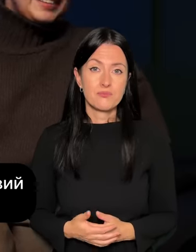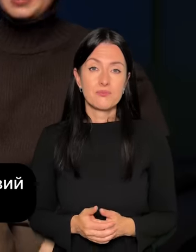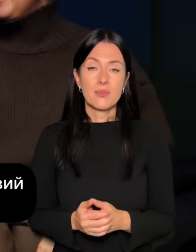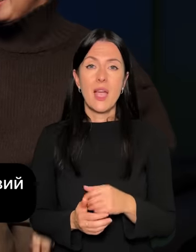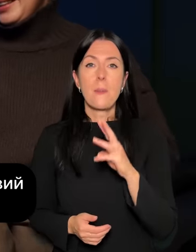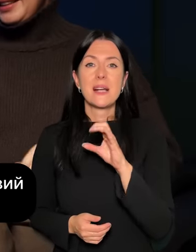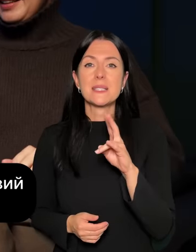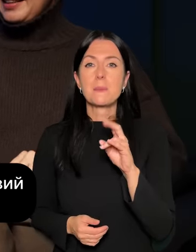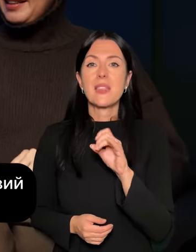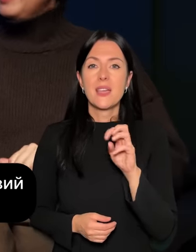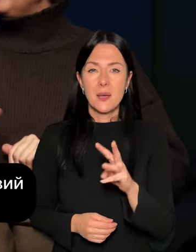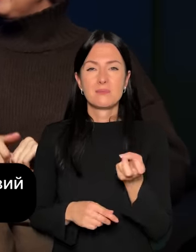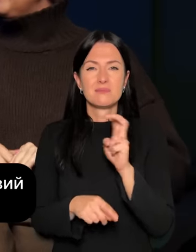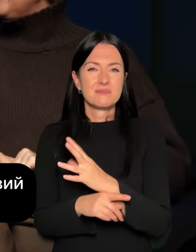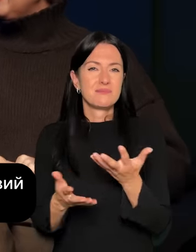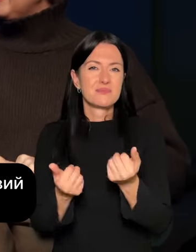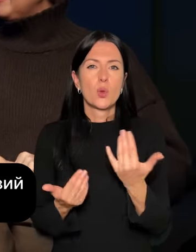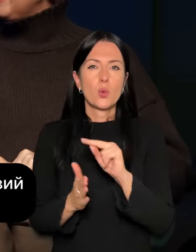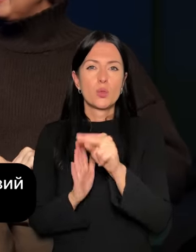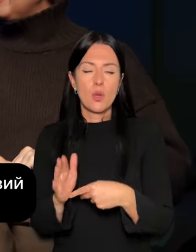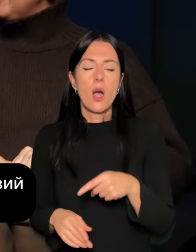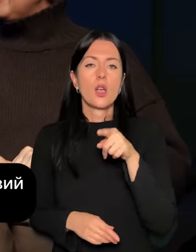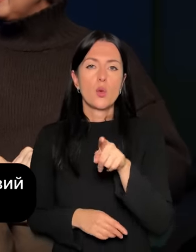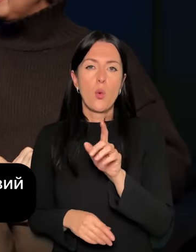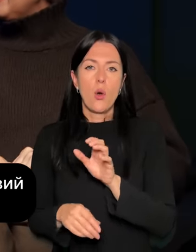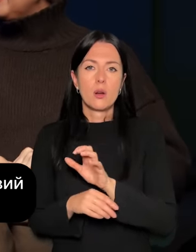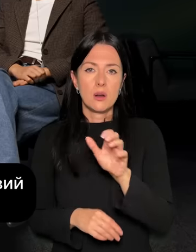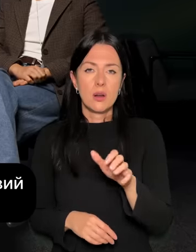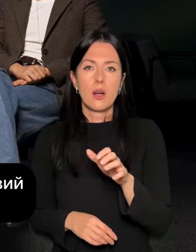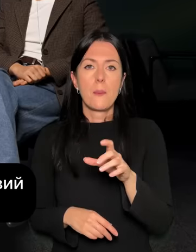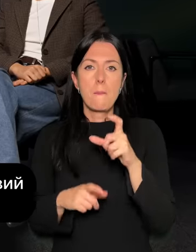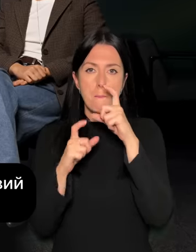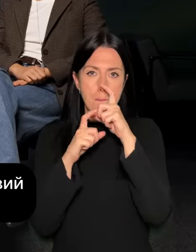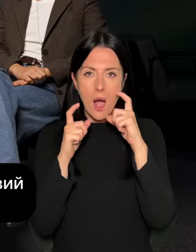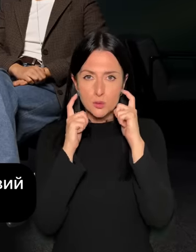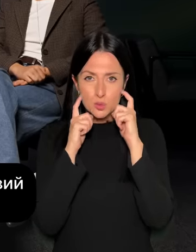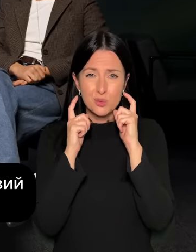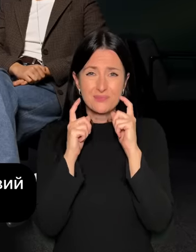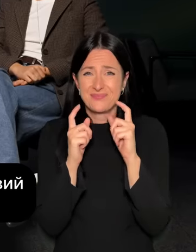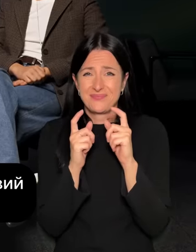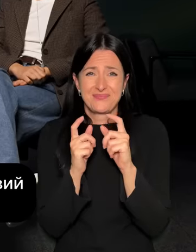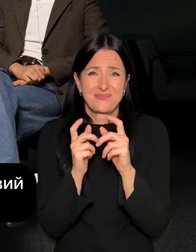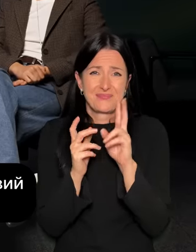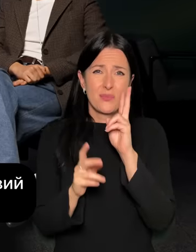Masay Naem went for some certificate, and they sent him for a mask to God knows where.